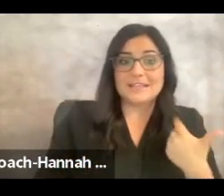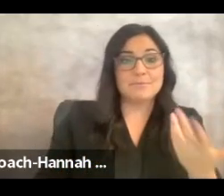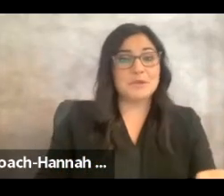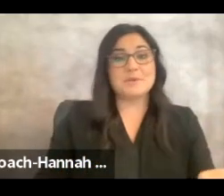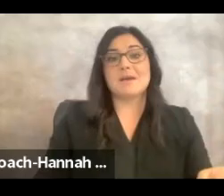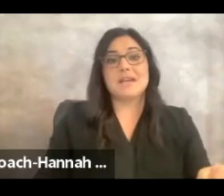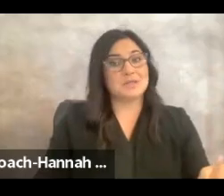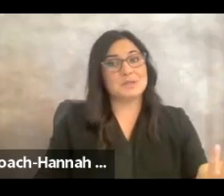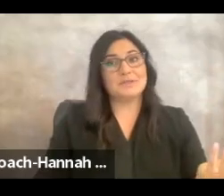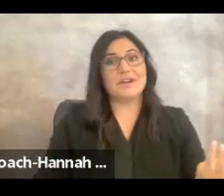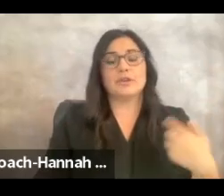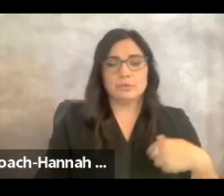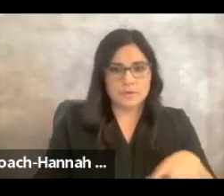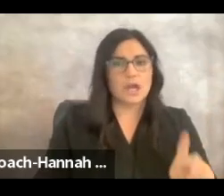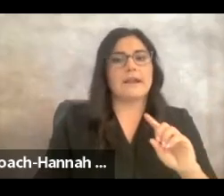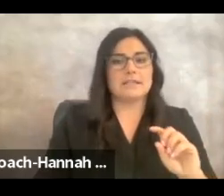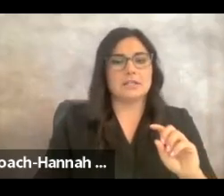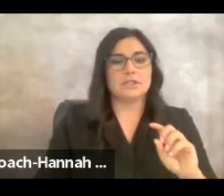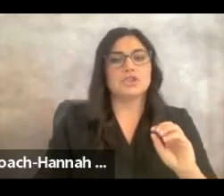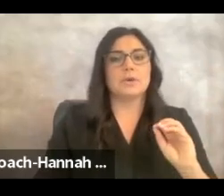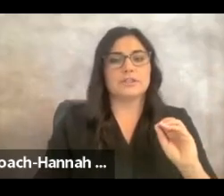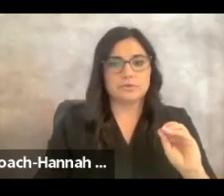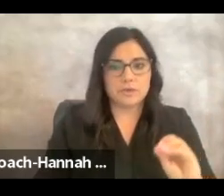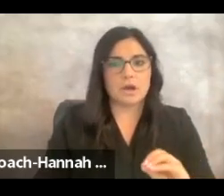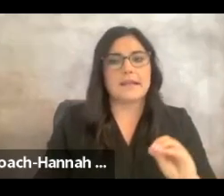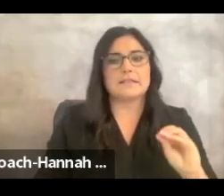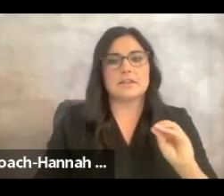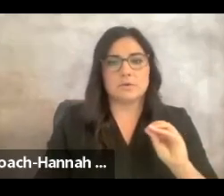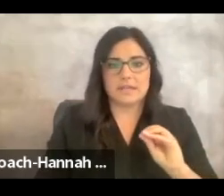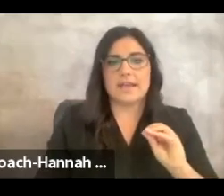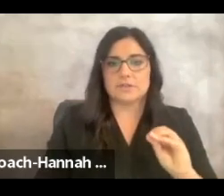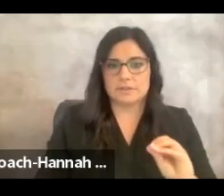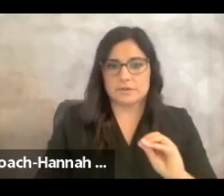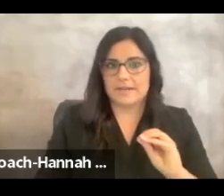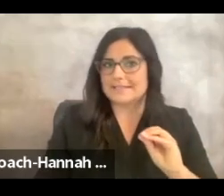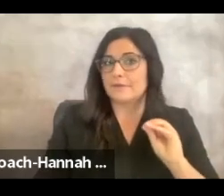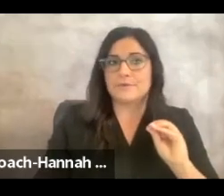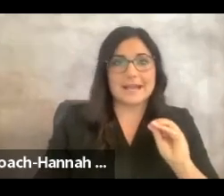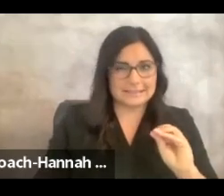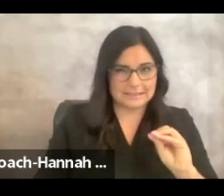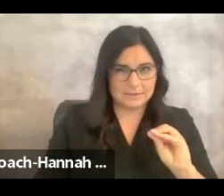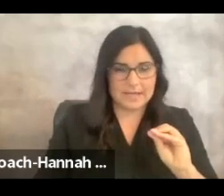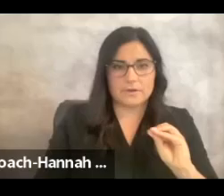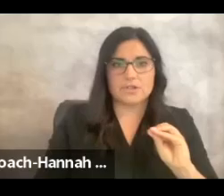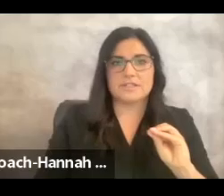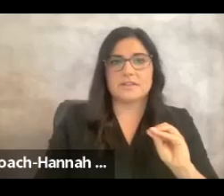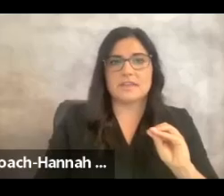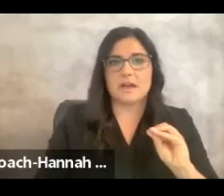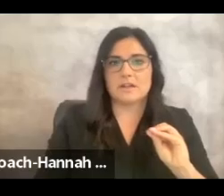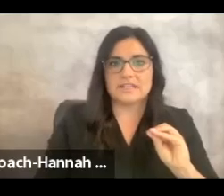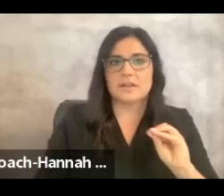then you become nationally certified through the RID. So, it's through the RID that you are then nationally certified. It's not through CASLI. Okay. They're just the LLC